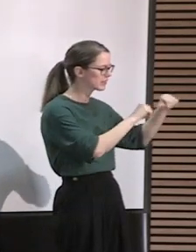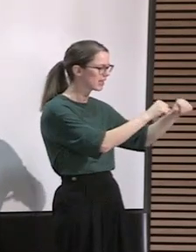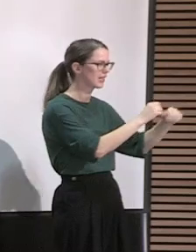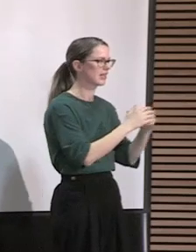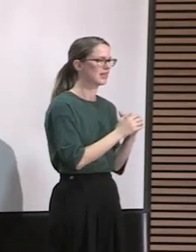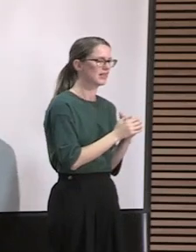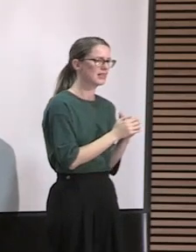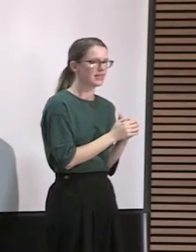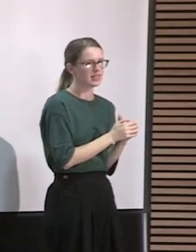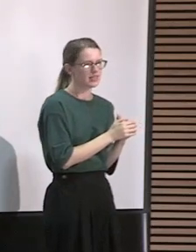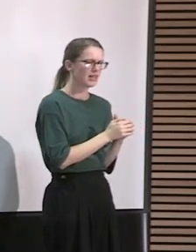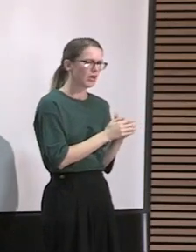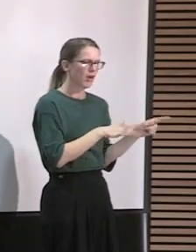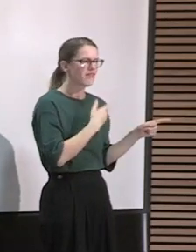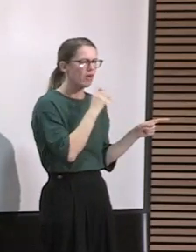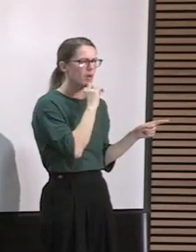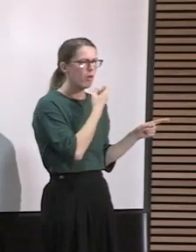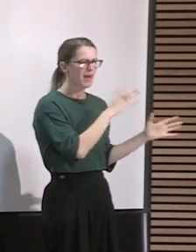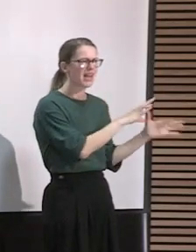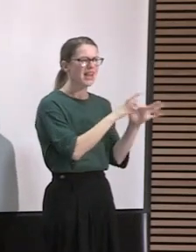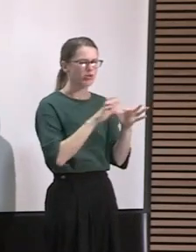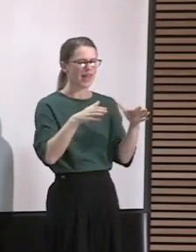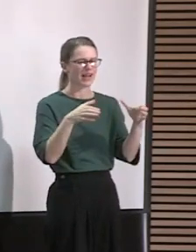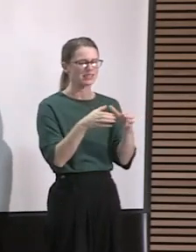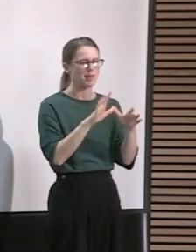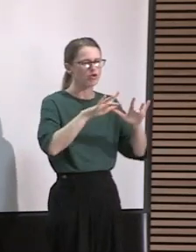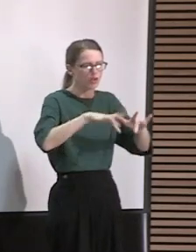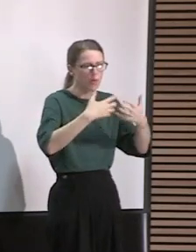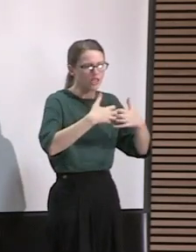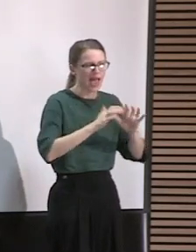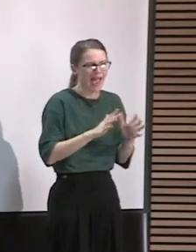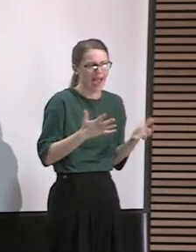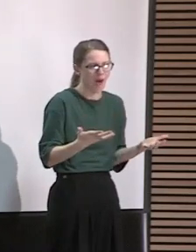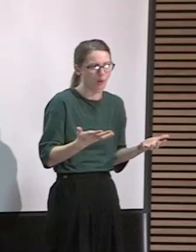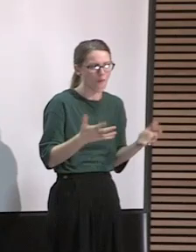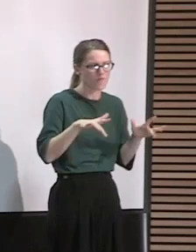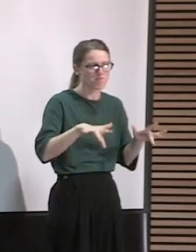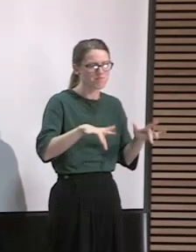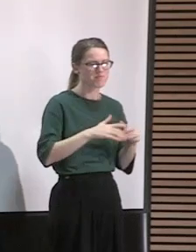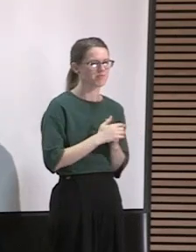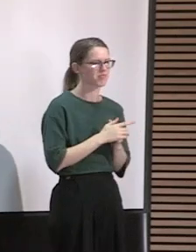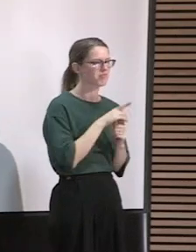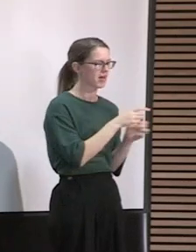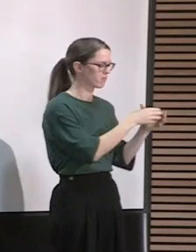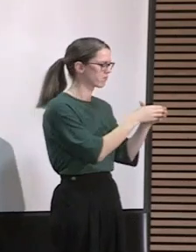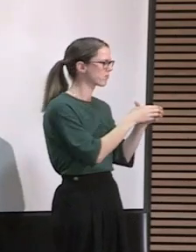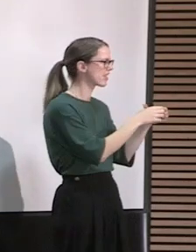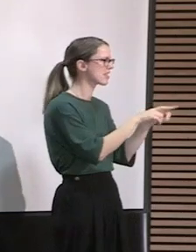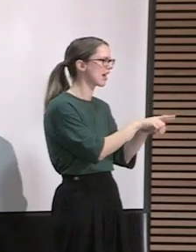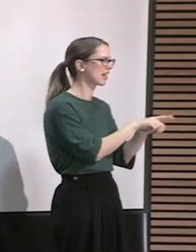to the cluster, and we're waiting for the whole genome sequencing. In a sense, we believe they will be linked to